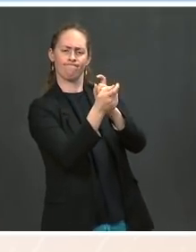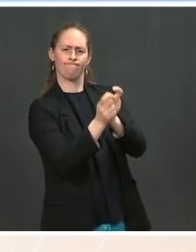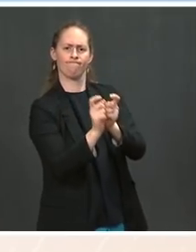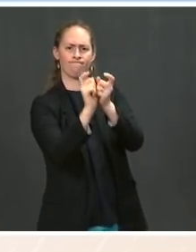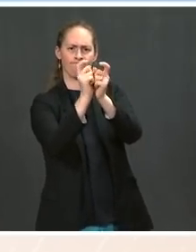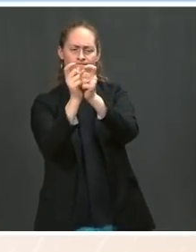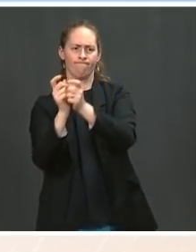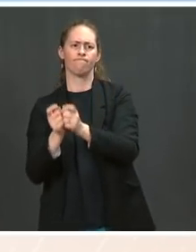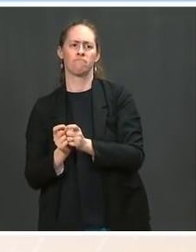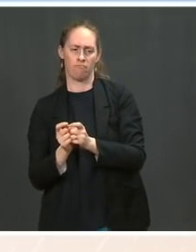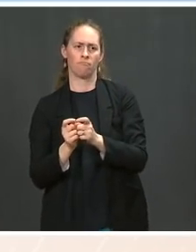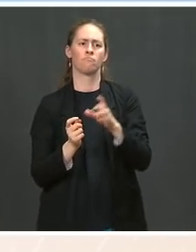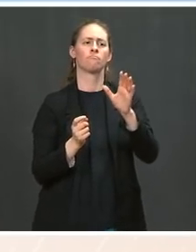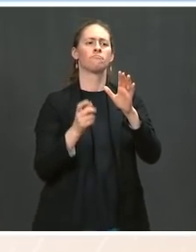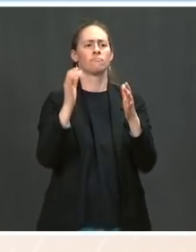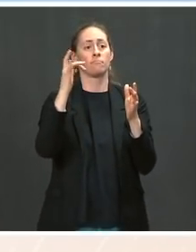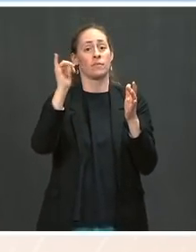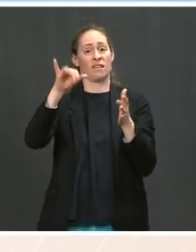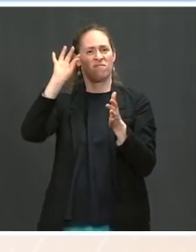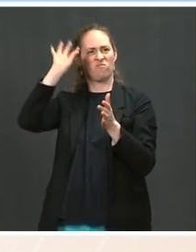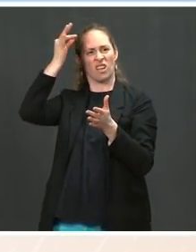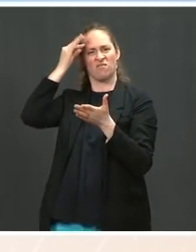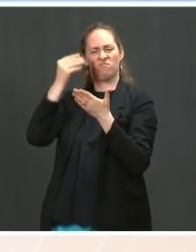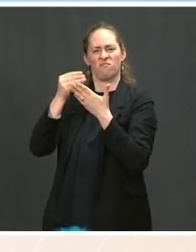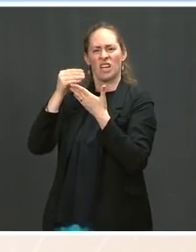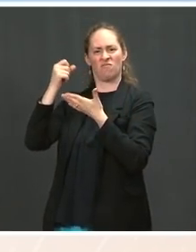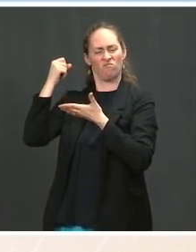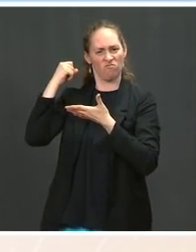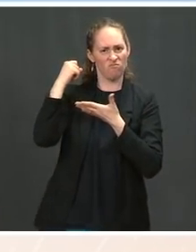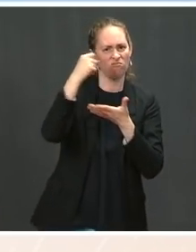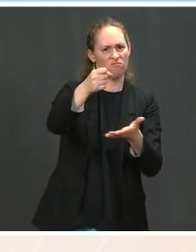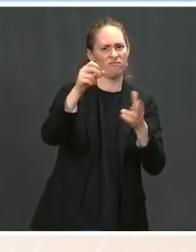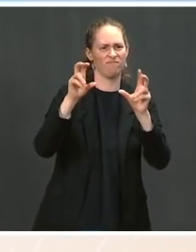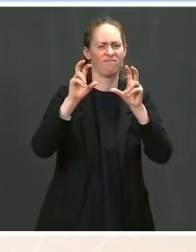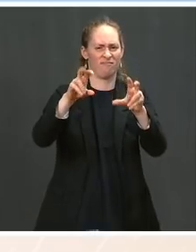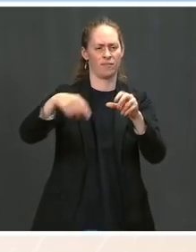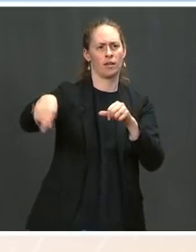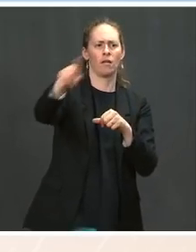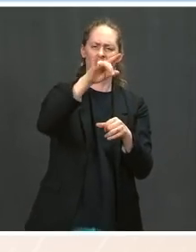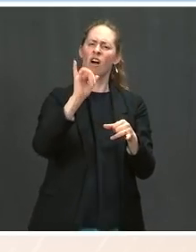dollars on completing those reforms is the appropriate and effective step.